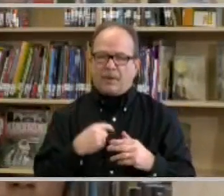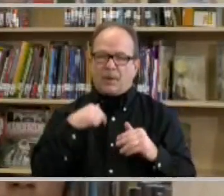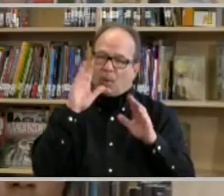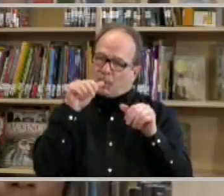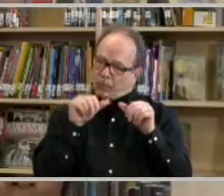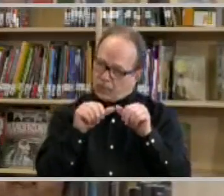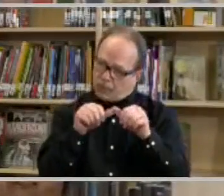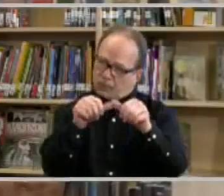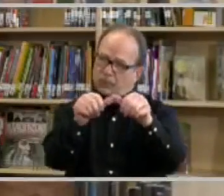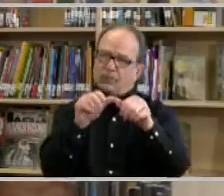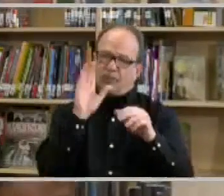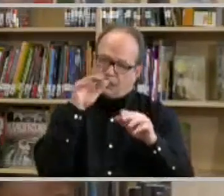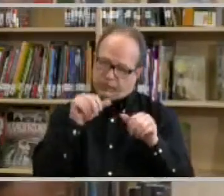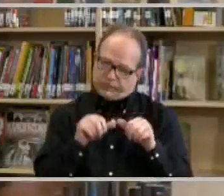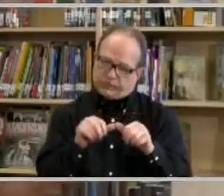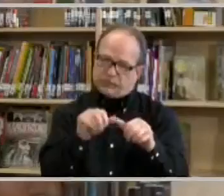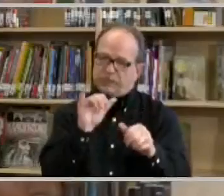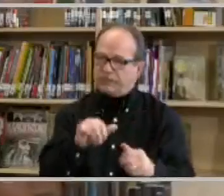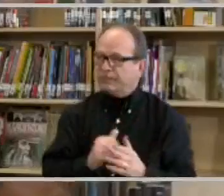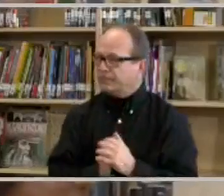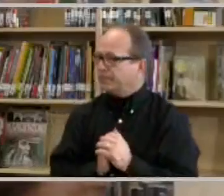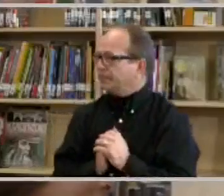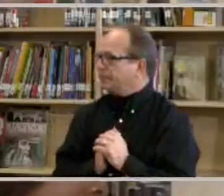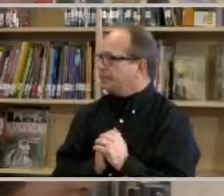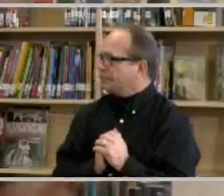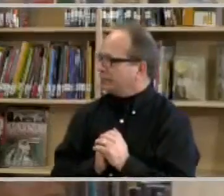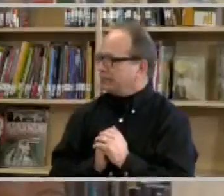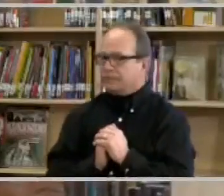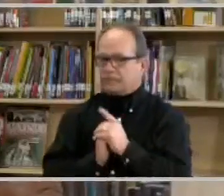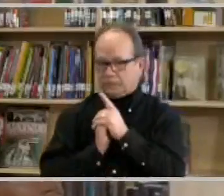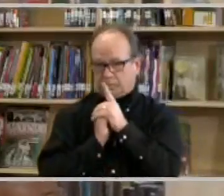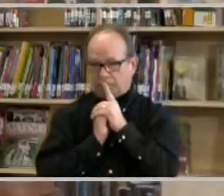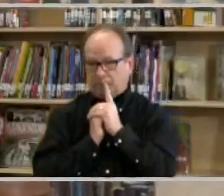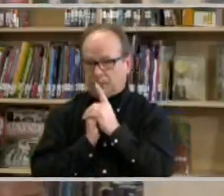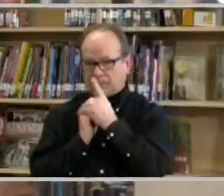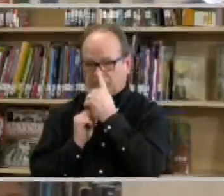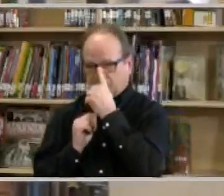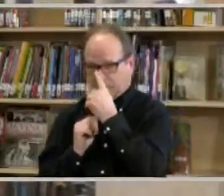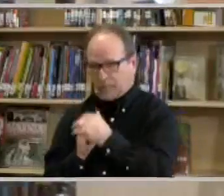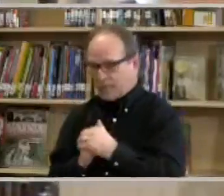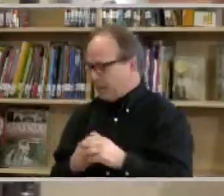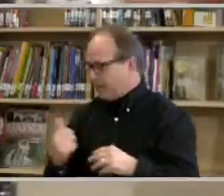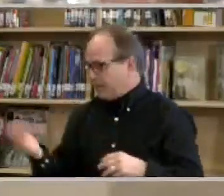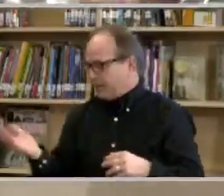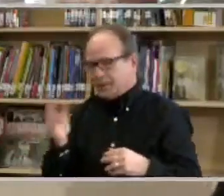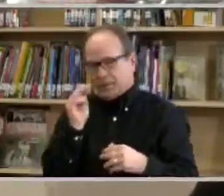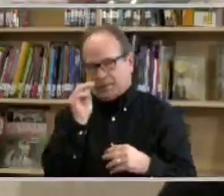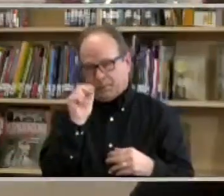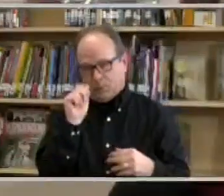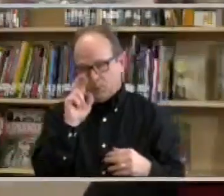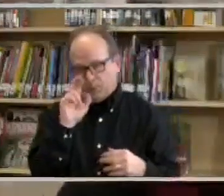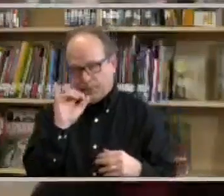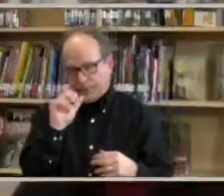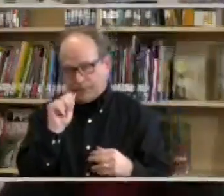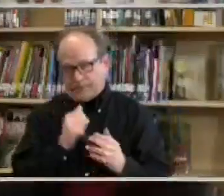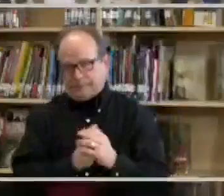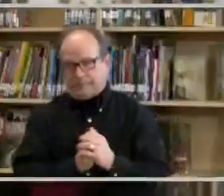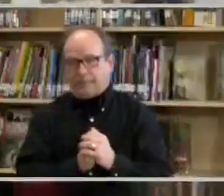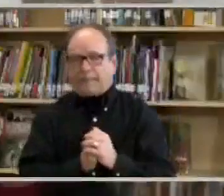AND I HOPE IT CONTINUES FOR A VERY LONG TIME. MARIA, DID YOU WANT TO ADD SOMETHING?